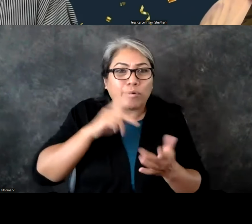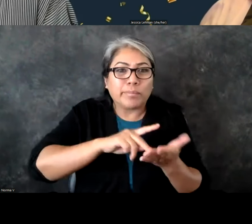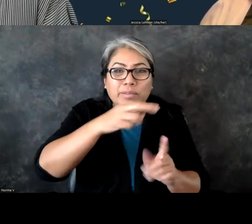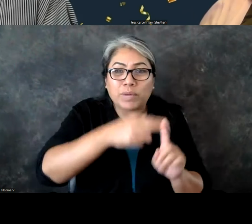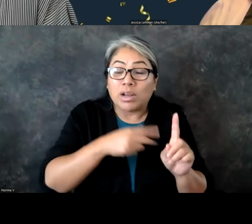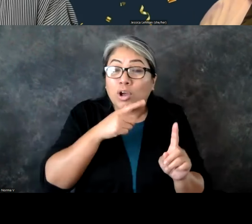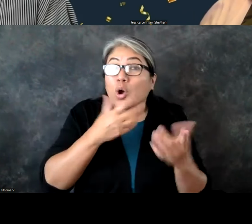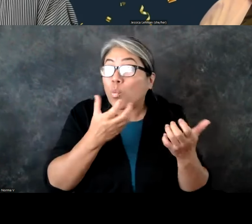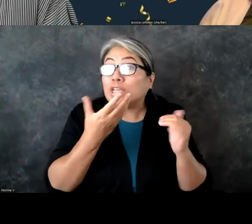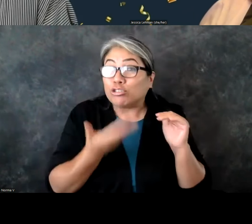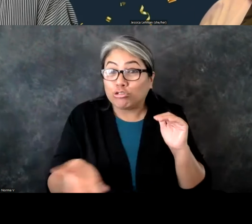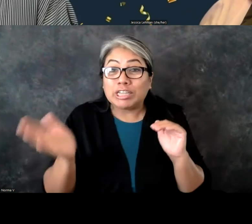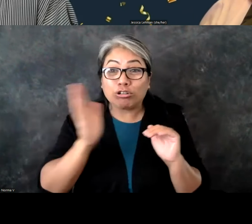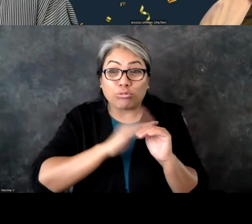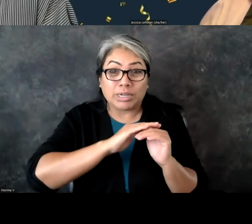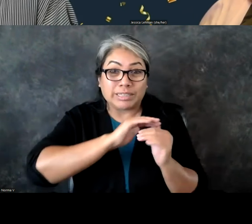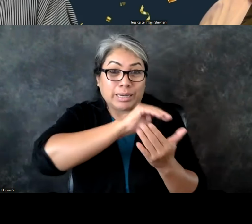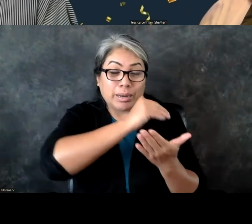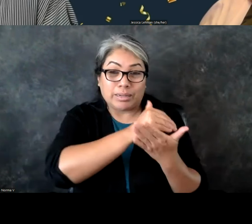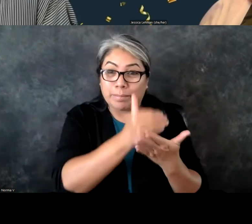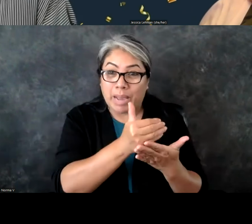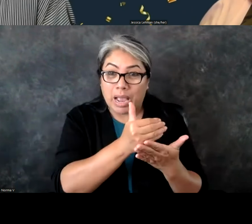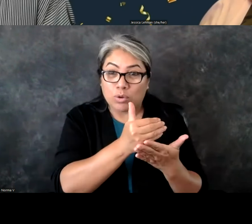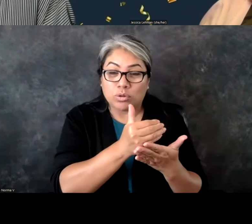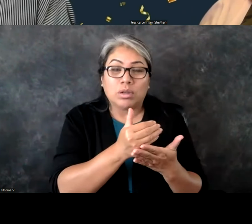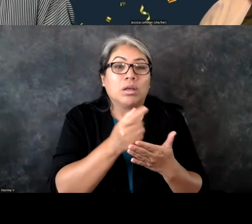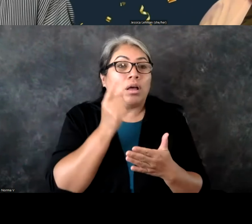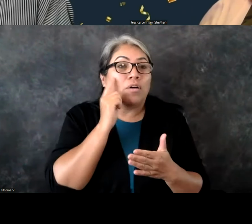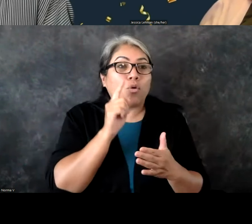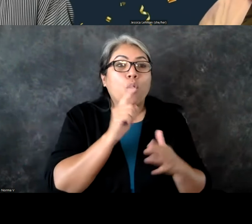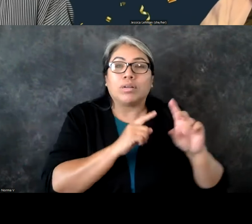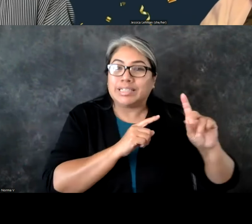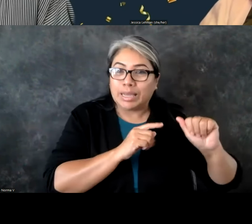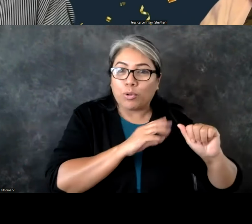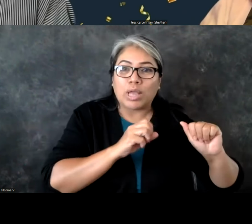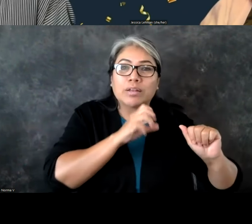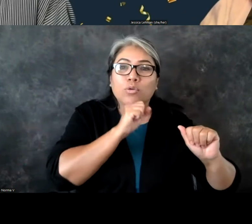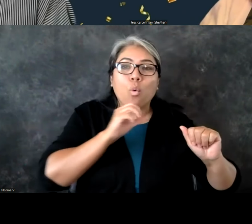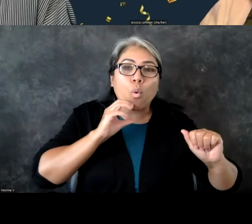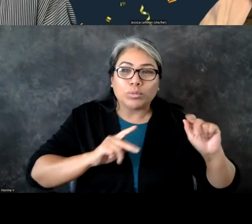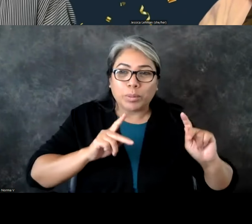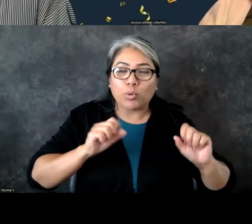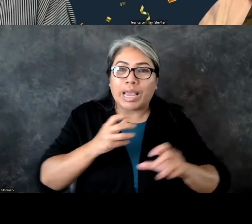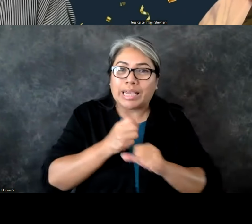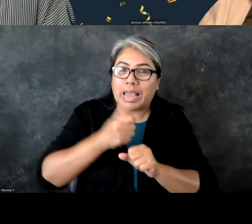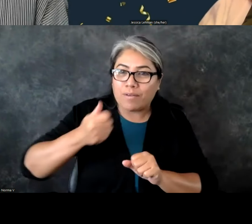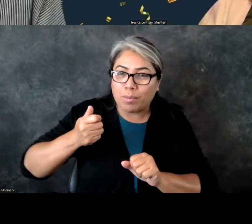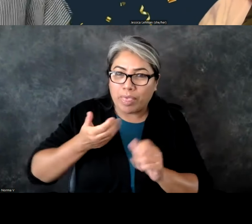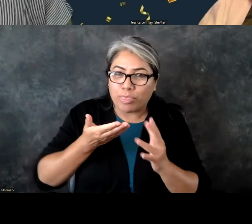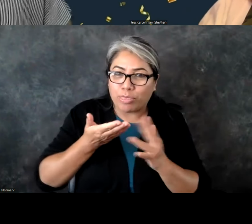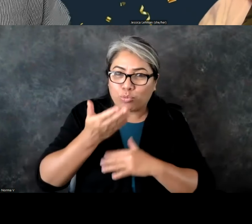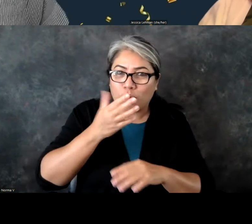issue but it is the same people, right. It is the same problem of not having the money to pay the rent. Who